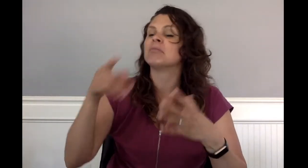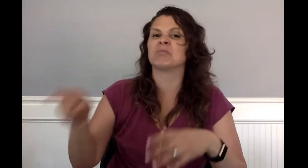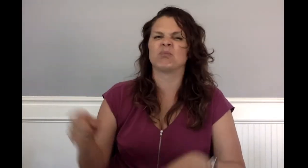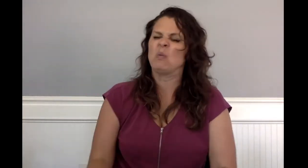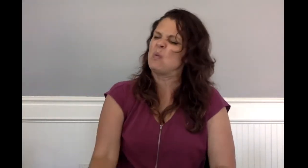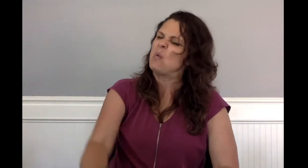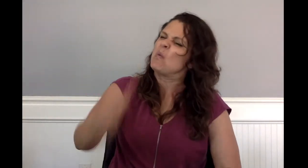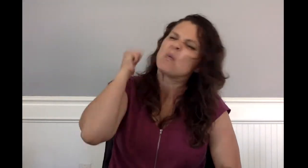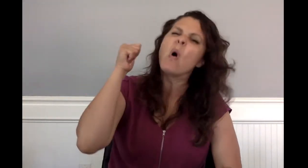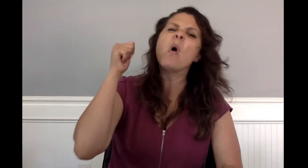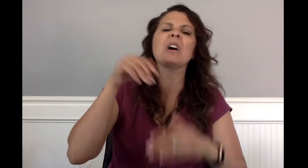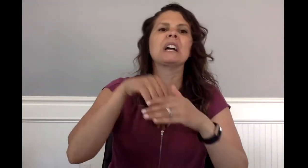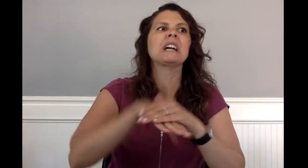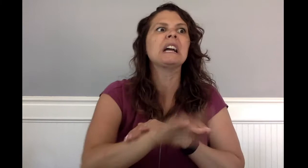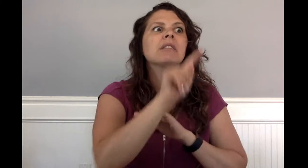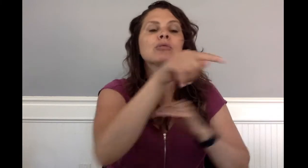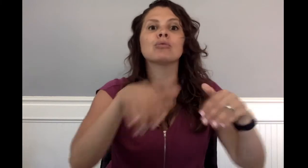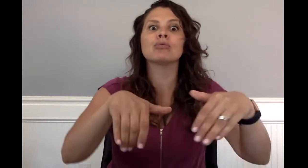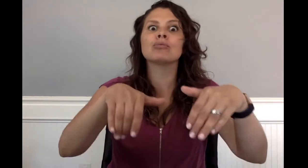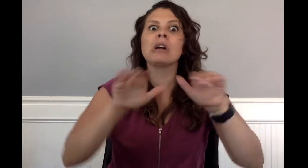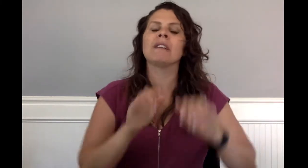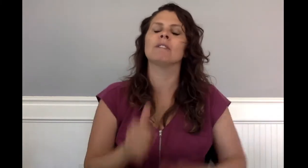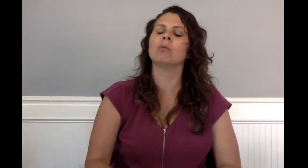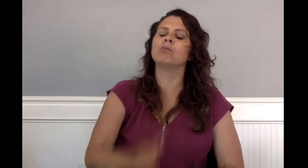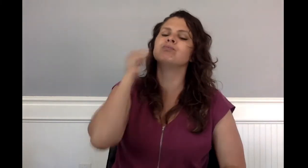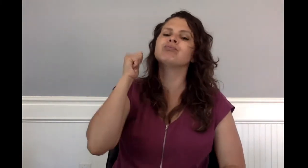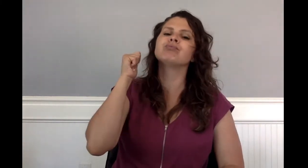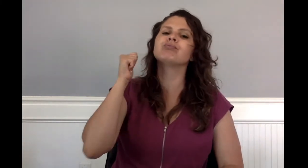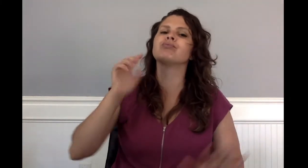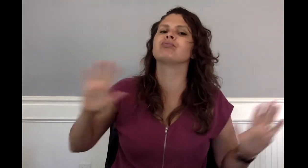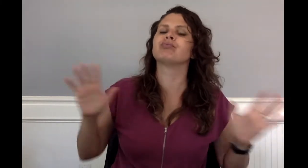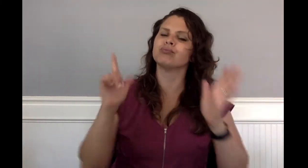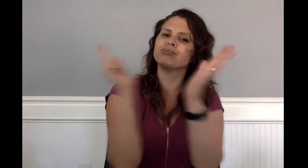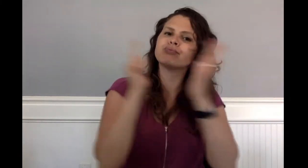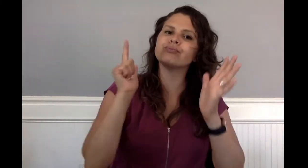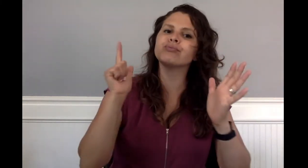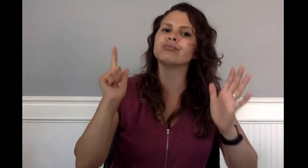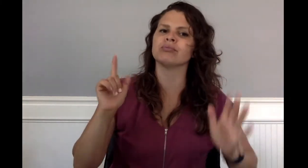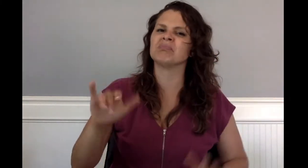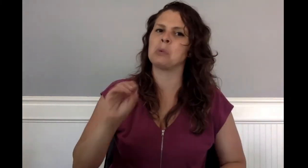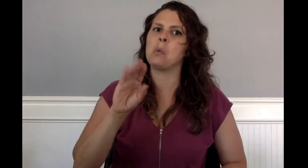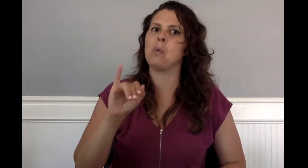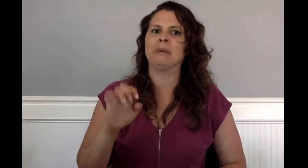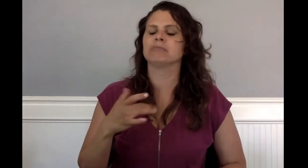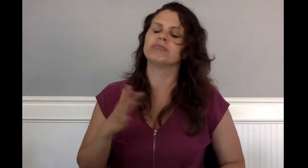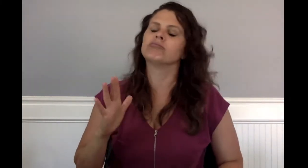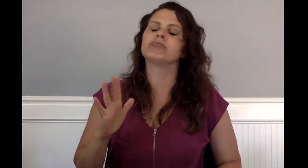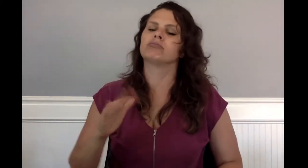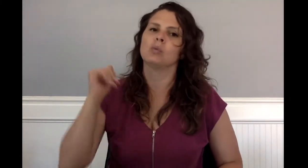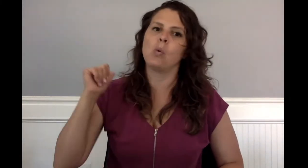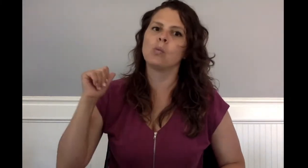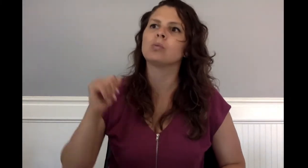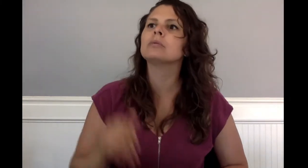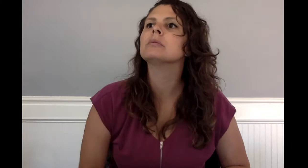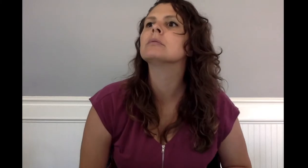He NEVER goes into the graveyard. He won't.”